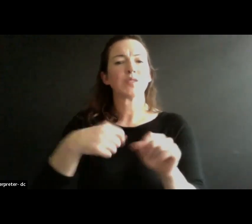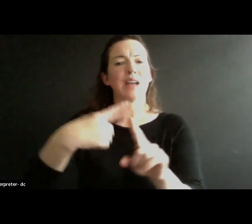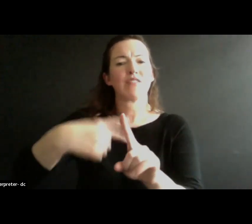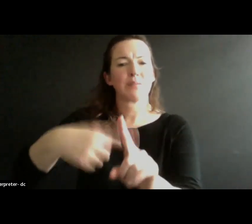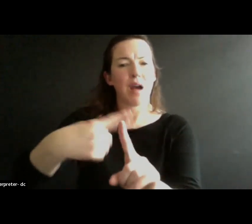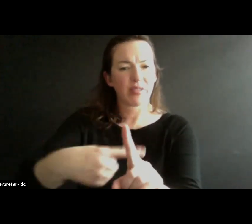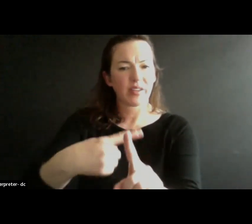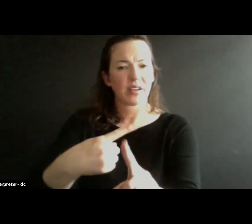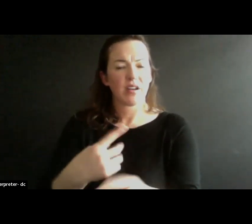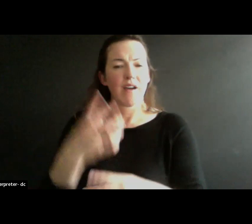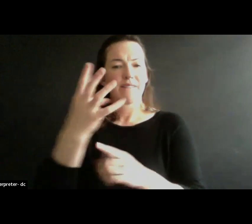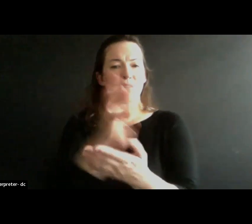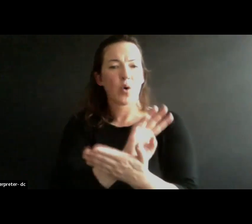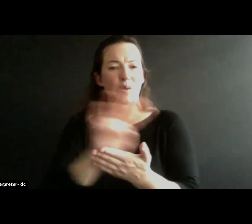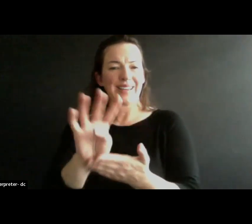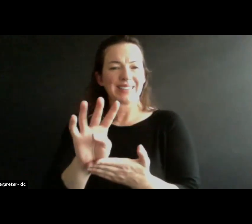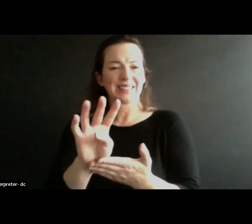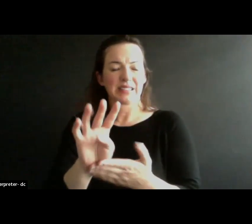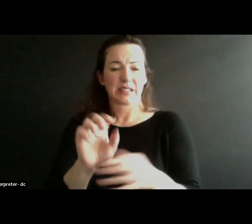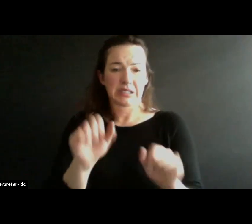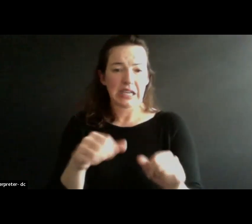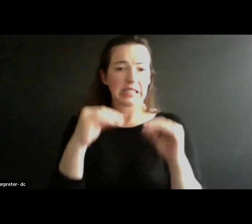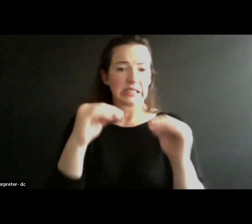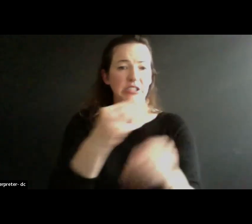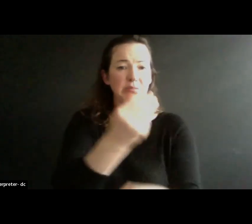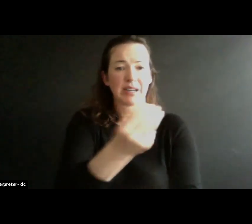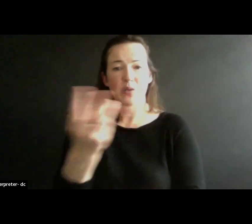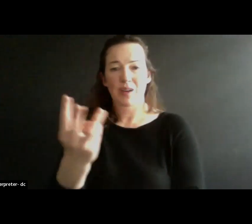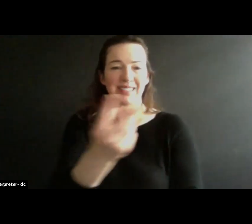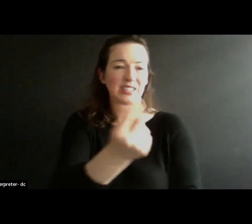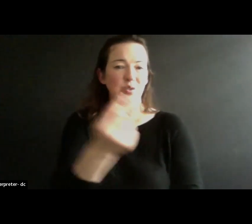They're 4 weeks long. They can either be taught on a Monday, Wednesday, or Tuesday, Thursday